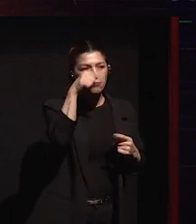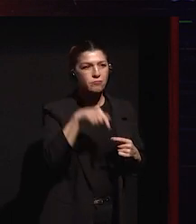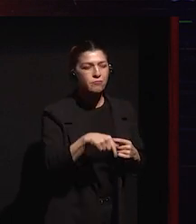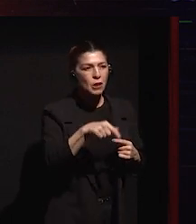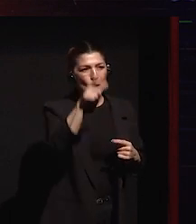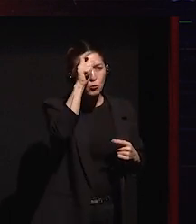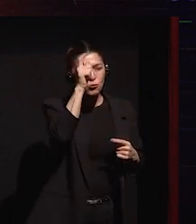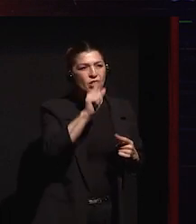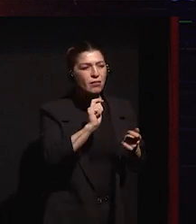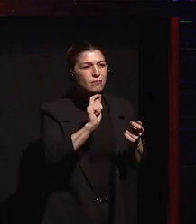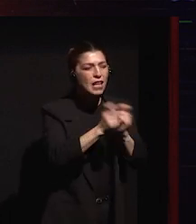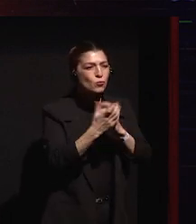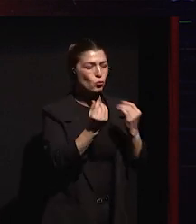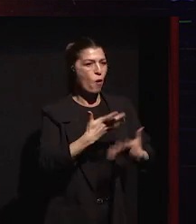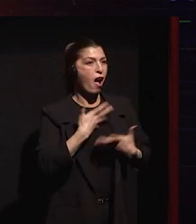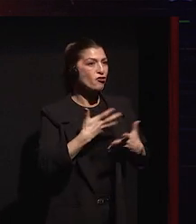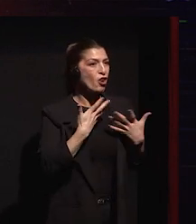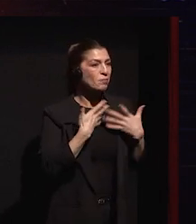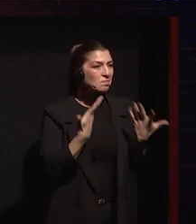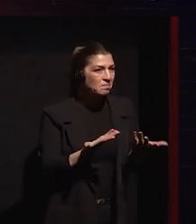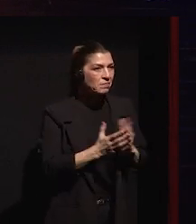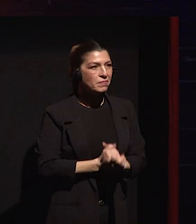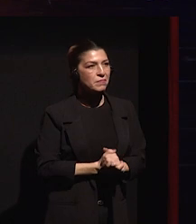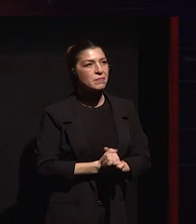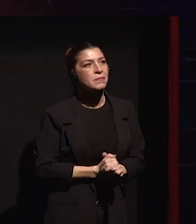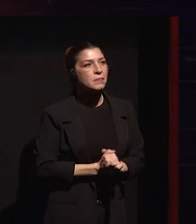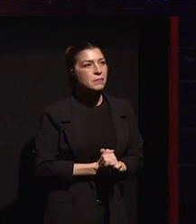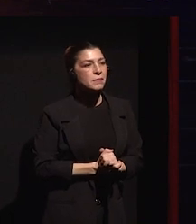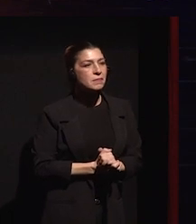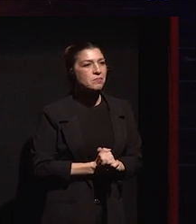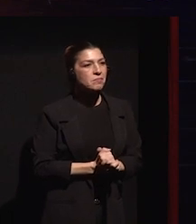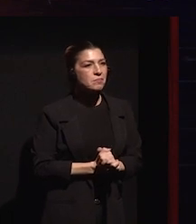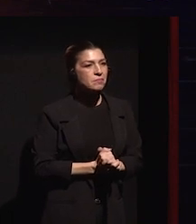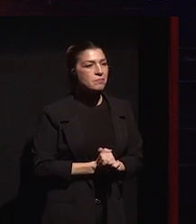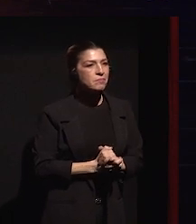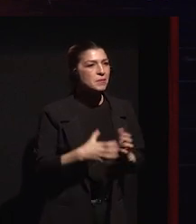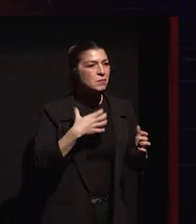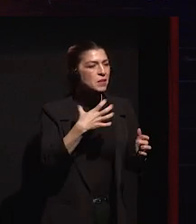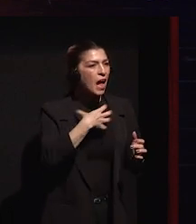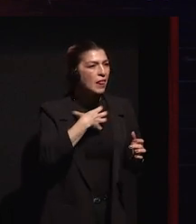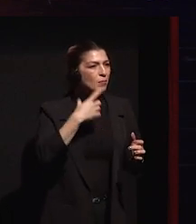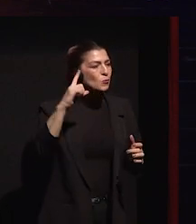I was imagining that the women in the theater, the Apollo Theater in Harlem.